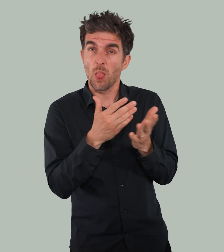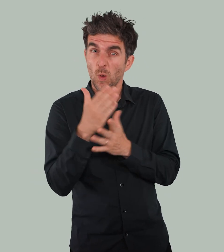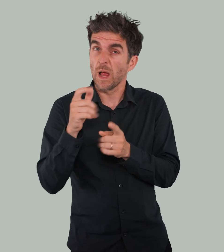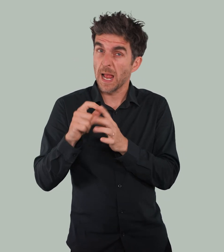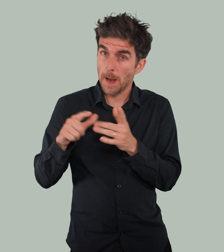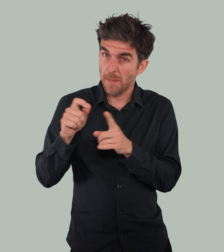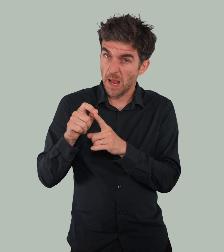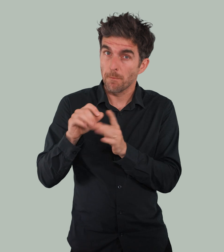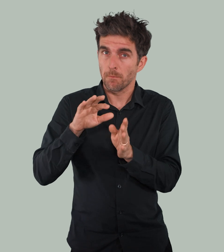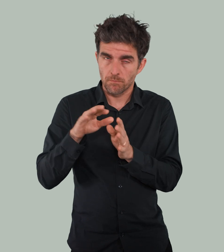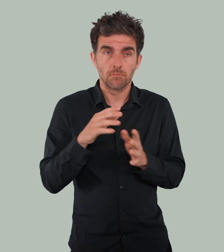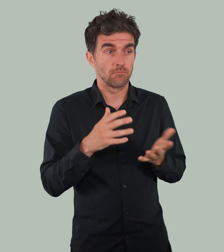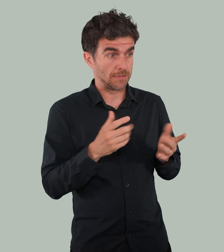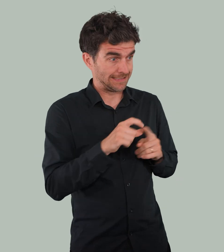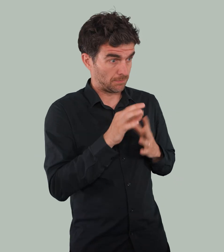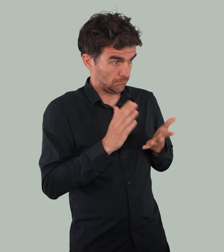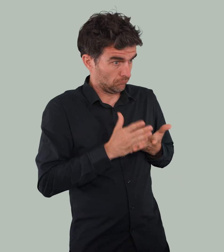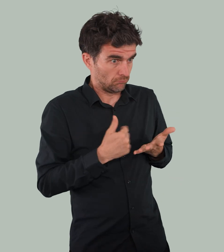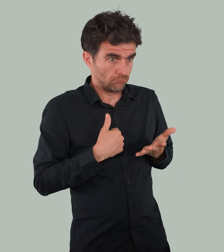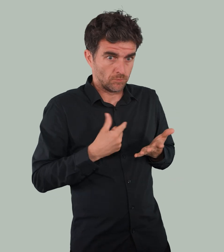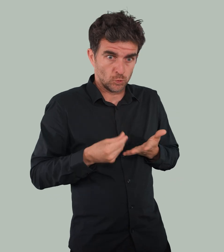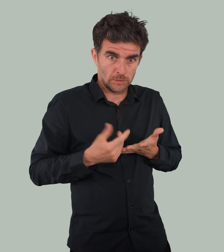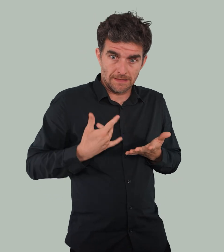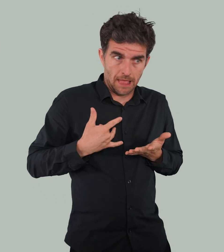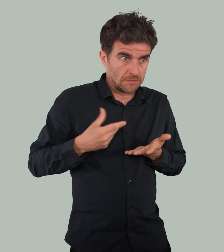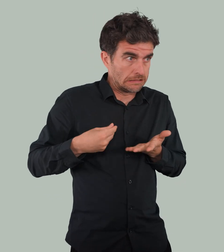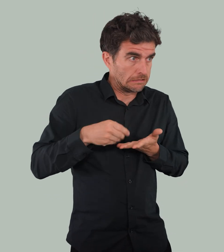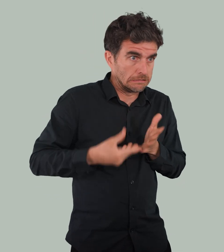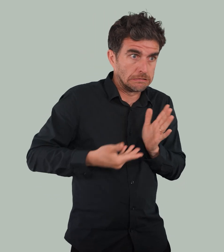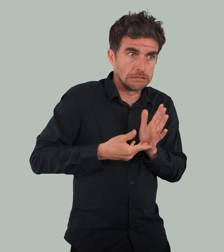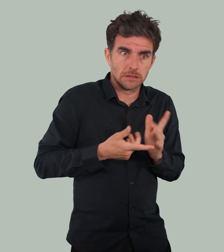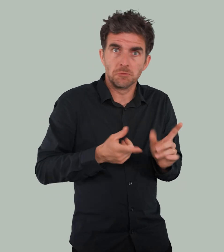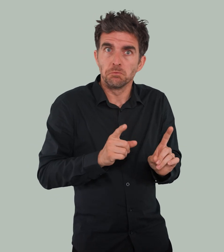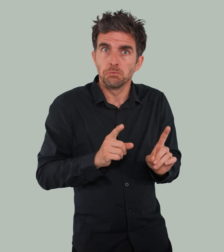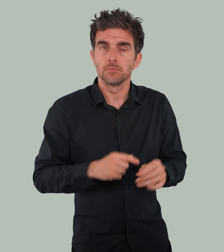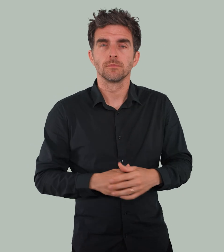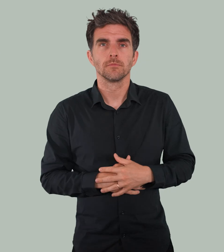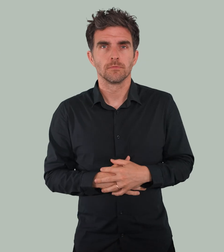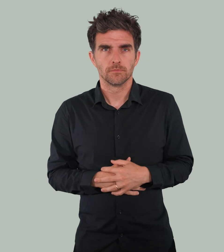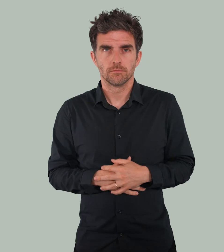provided through PIP and the cost of living with a disability.